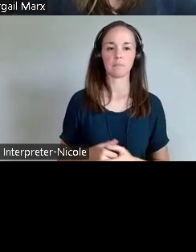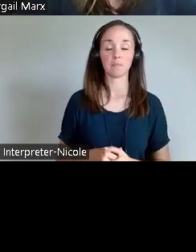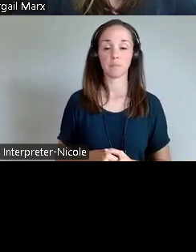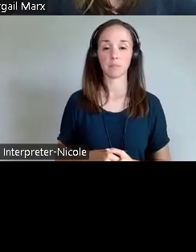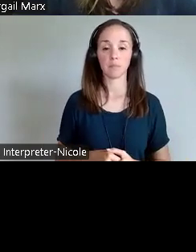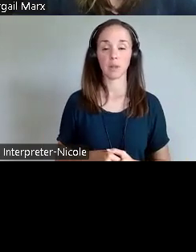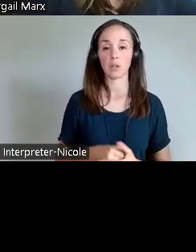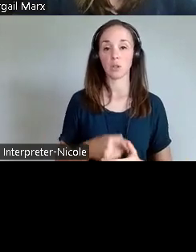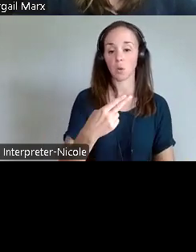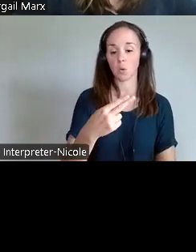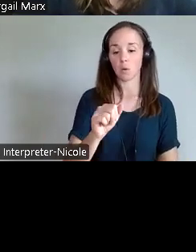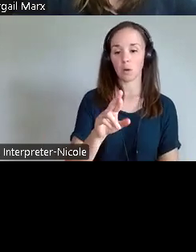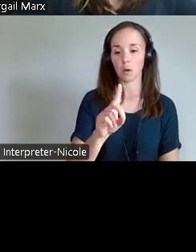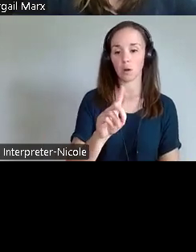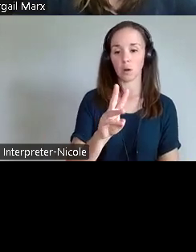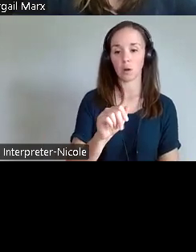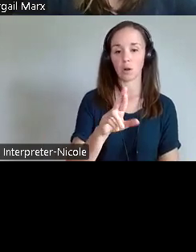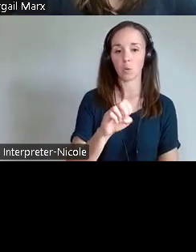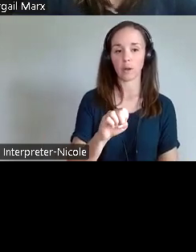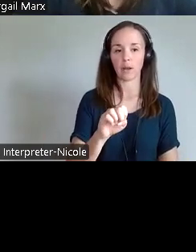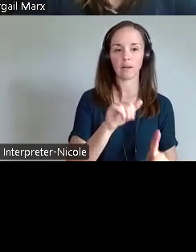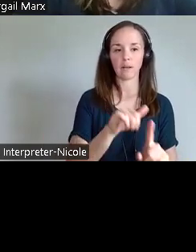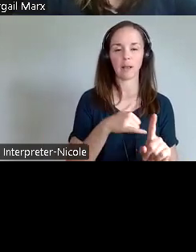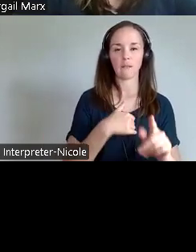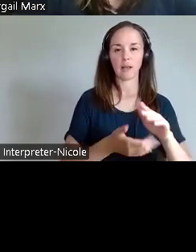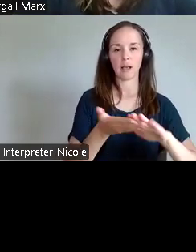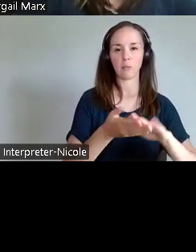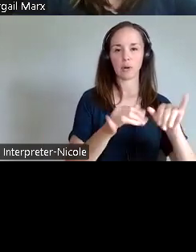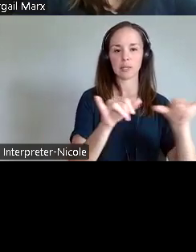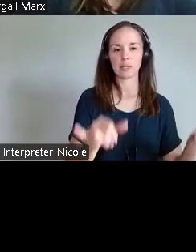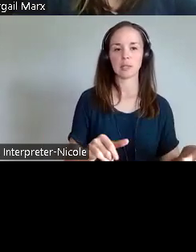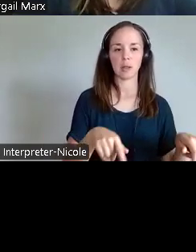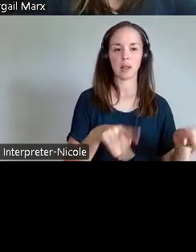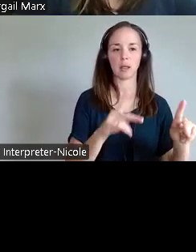the hardware that would have operating systems that would allow for alternative access.